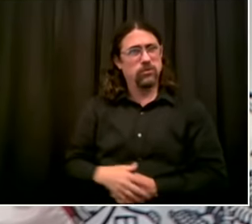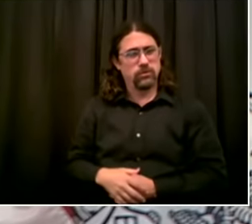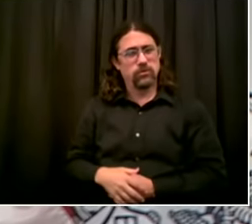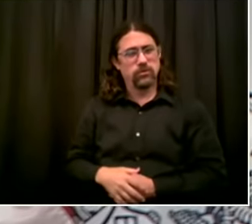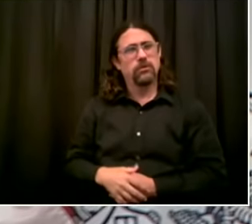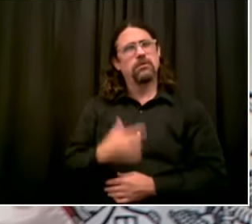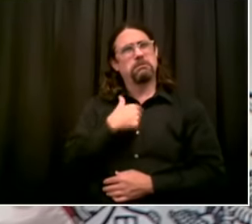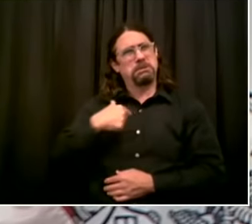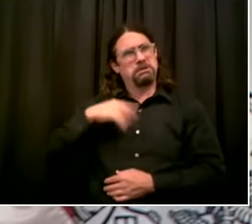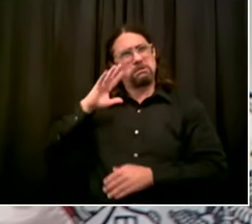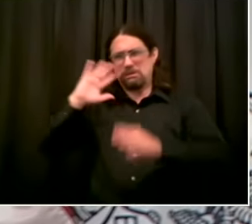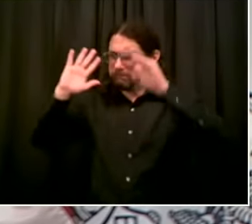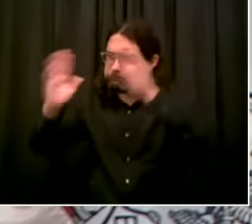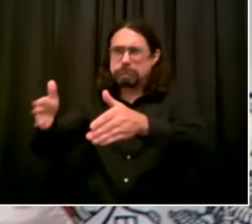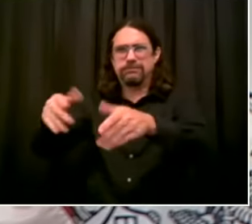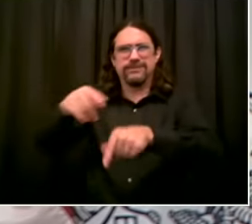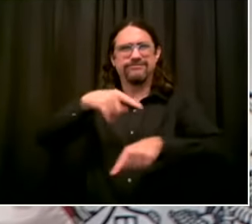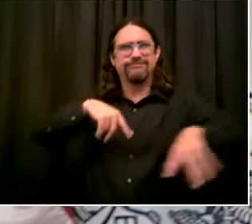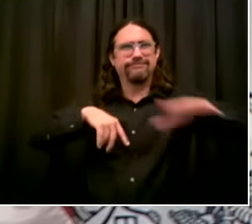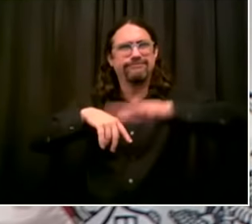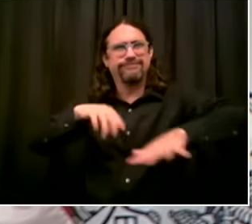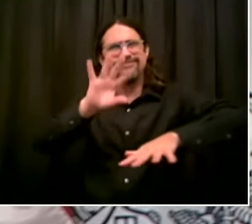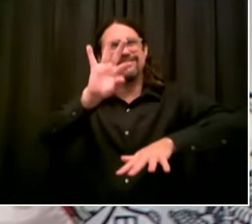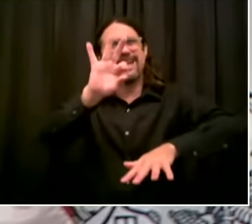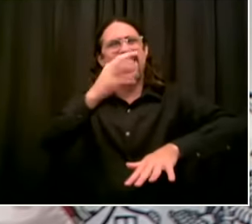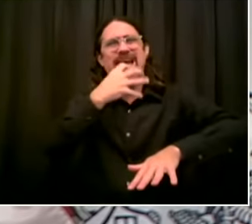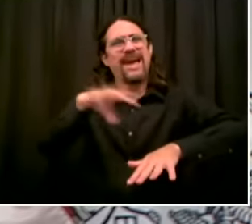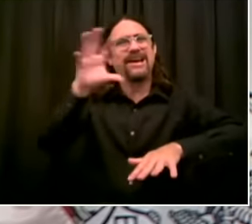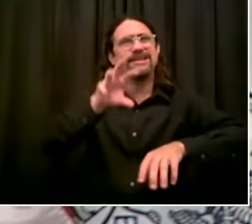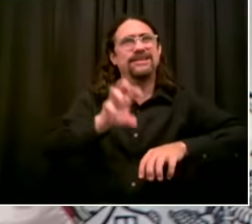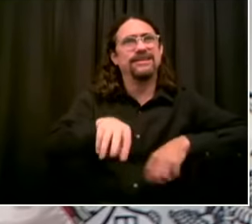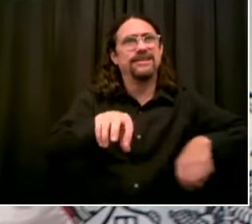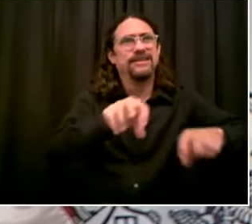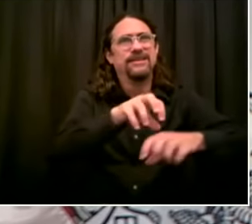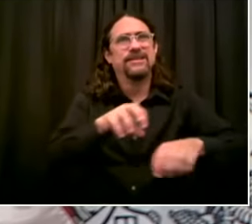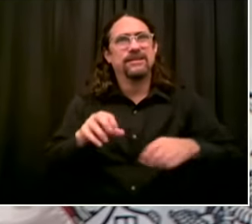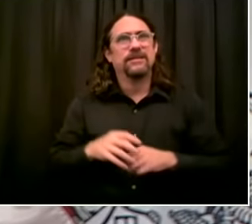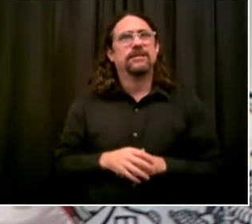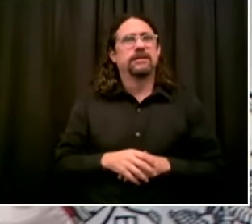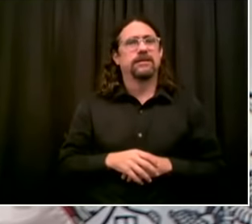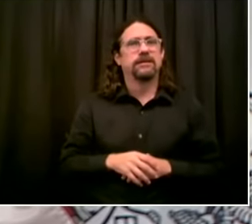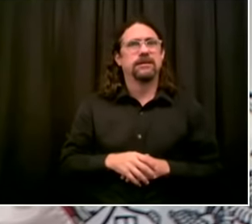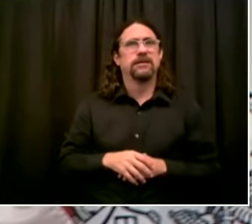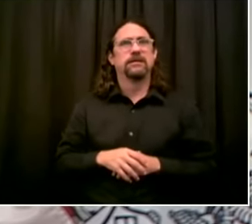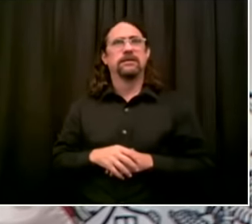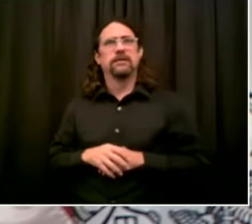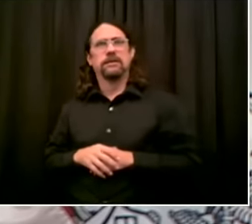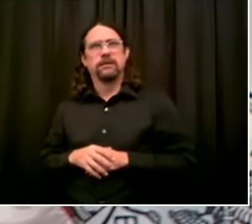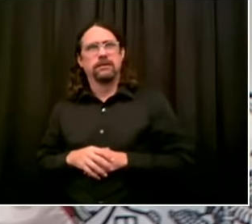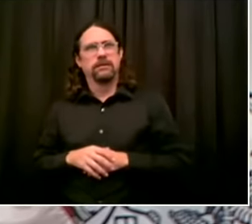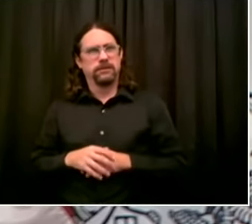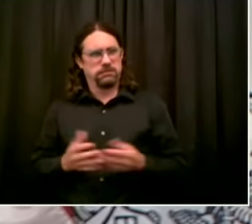TOMORROW. EWE ARGONIG TO WATCH CAREFULLY AND REPORT PUBLICLY, IF ANYTHING LOOKS